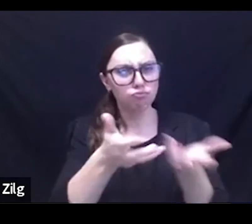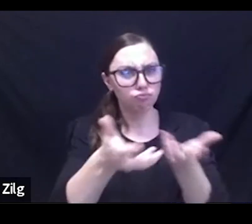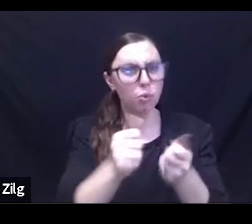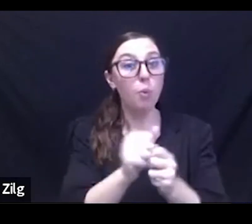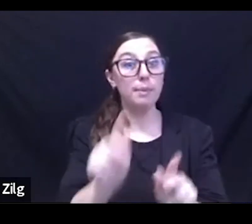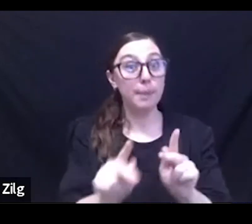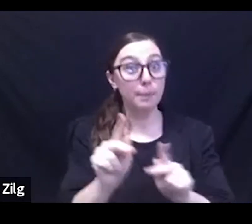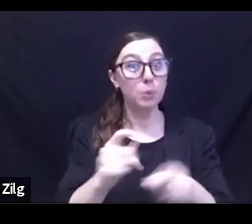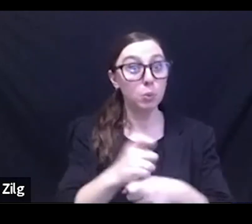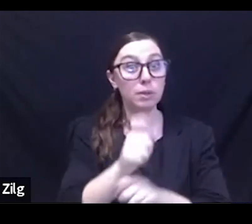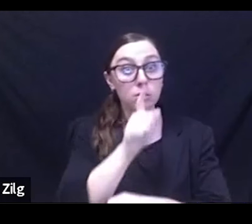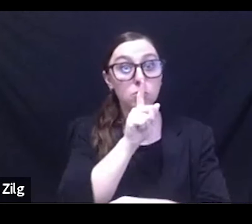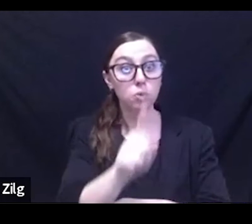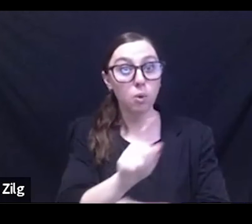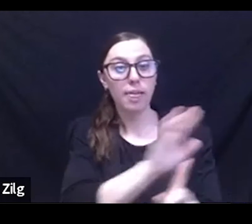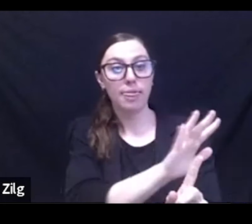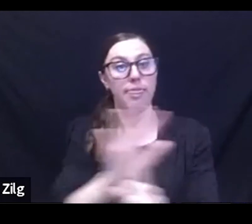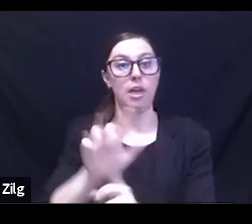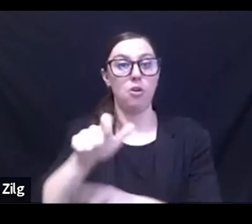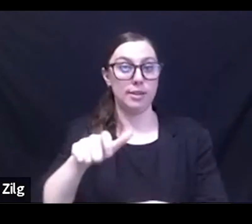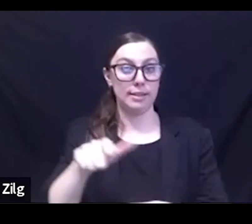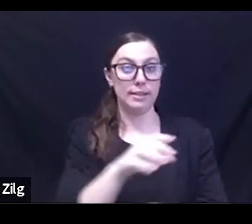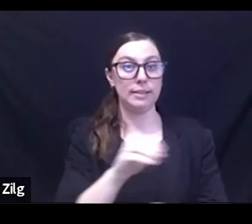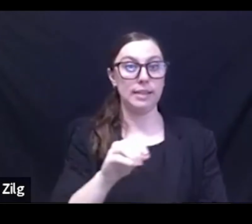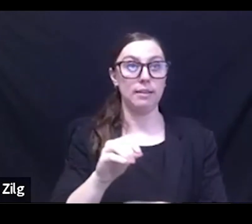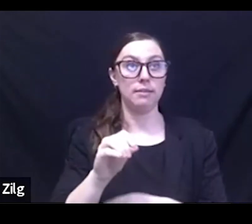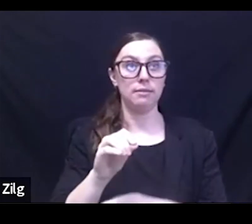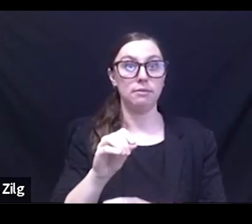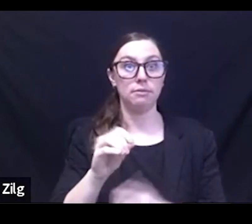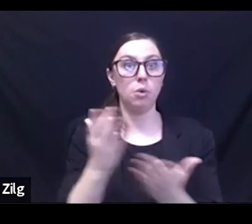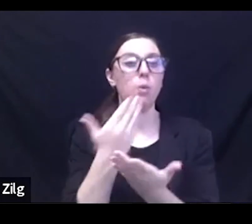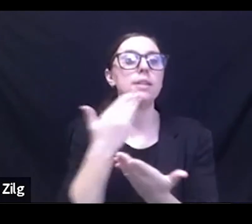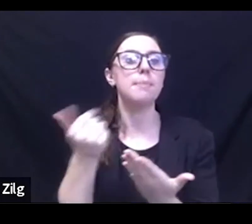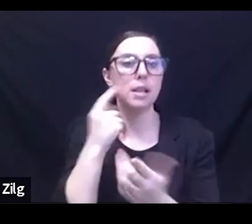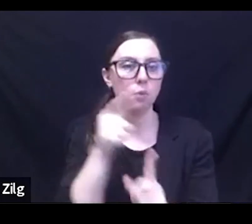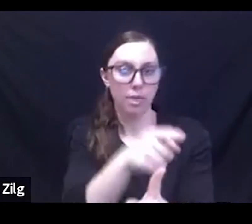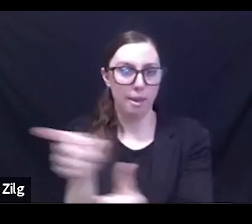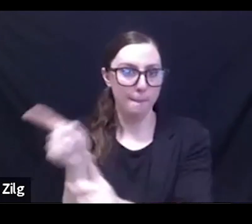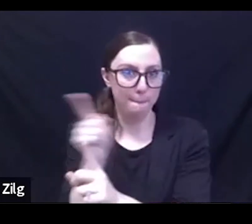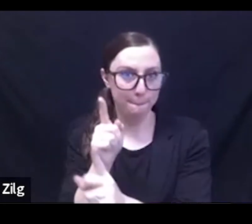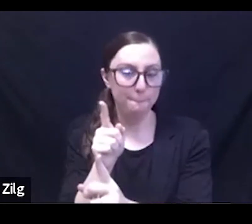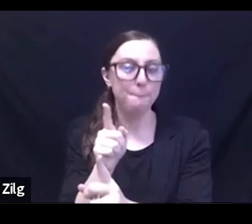that their needs and their, what's best for them, is